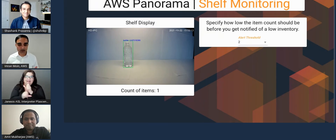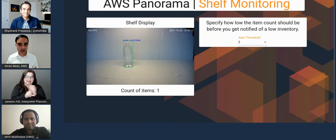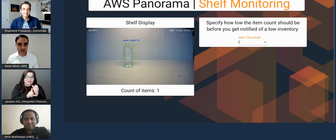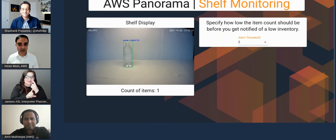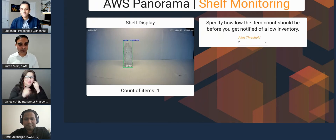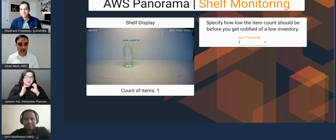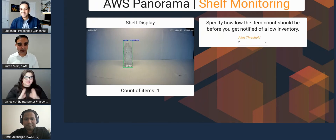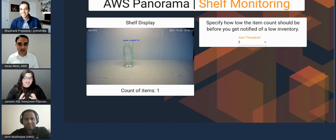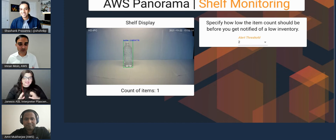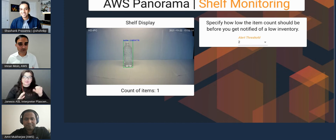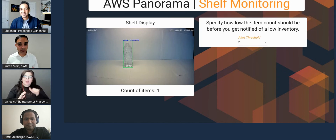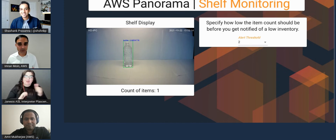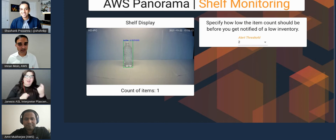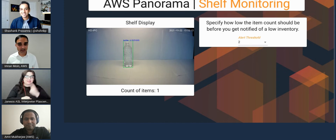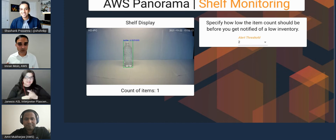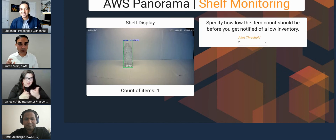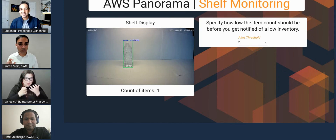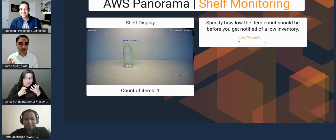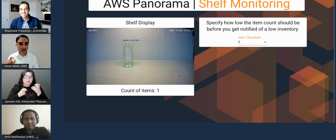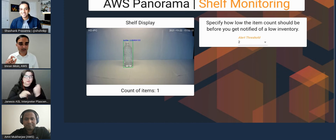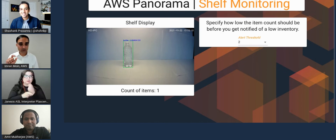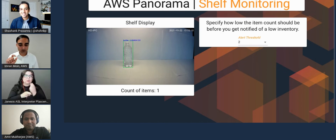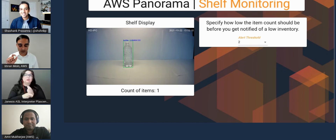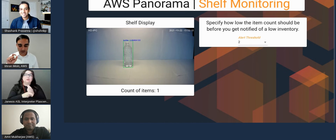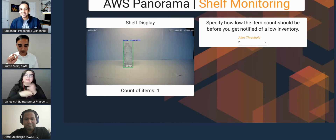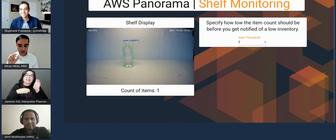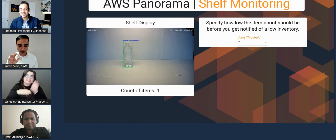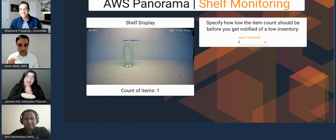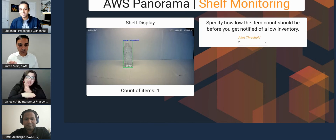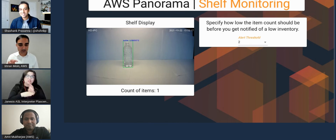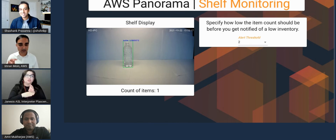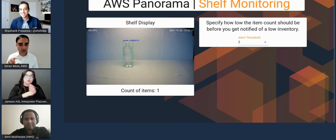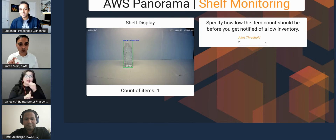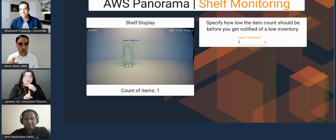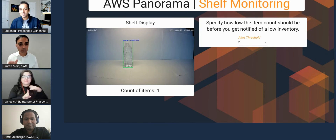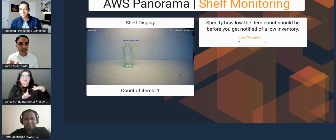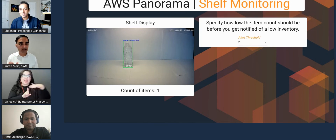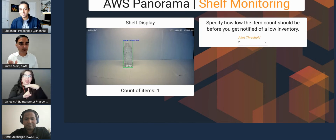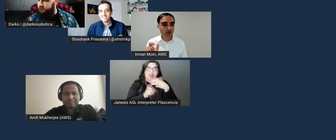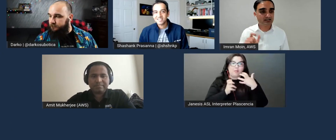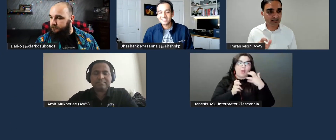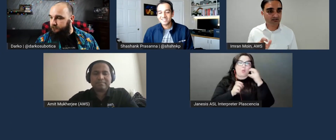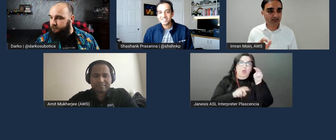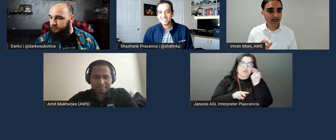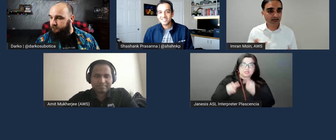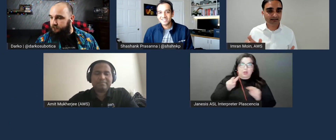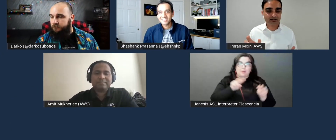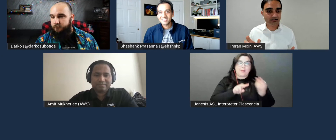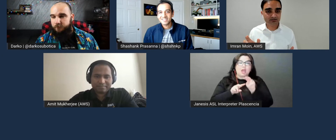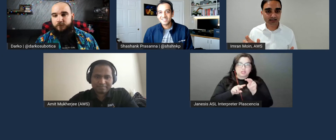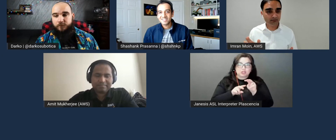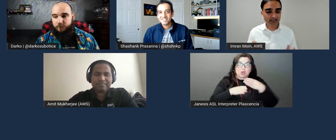they wanted to use this in an industrial environment and they want to monitor the wood making process in their factories.